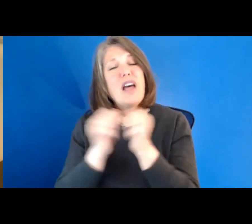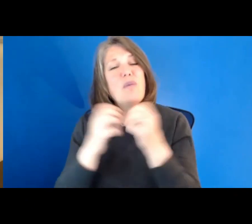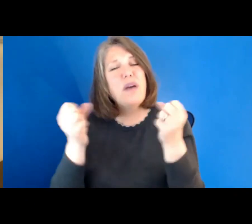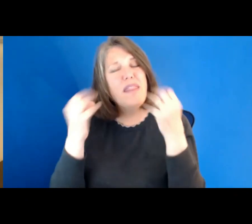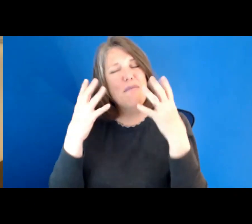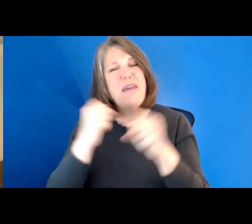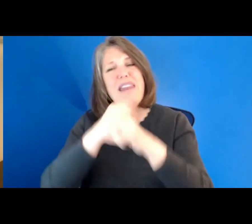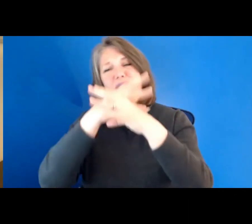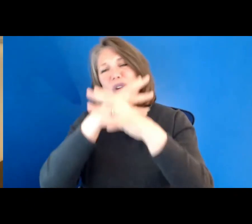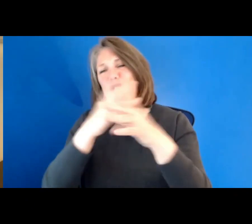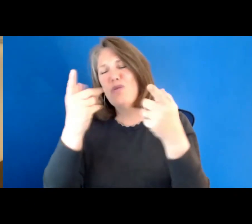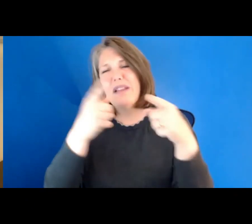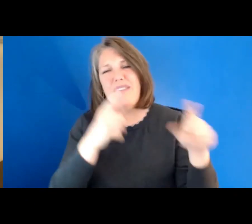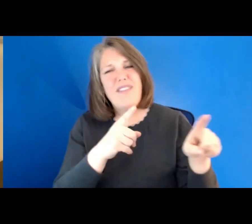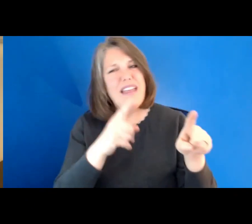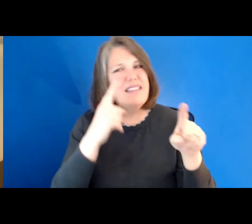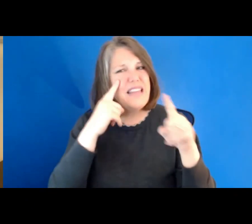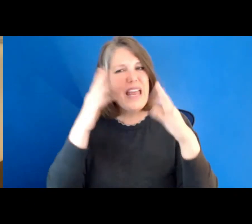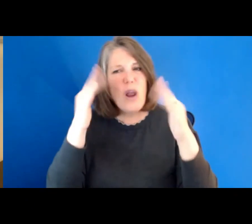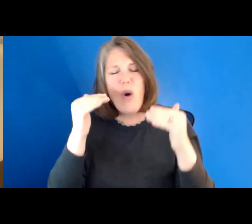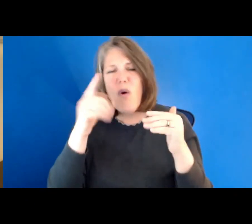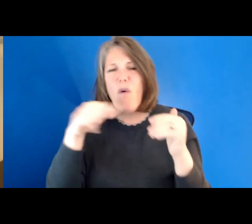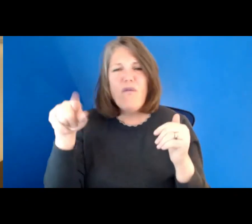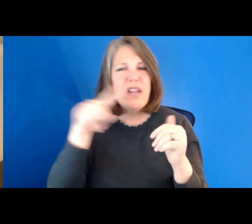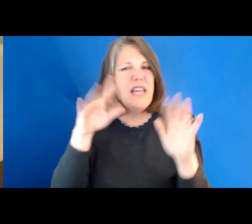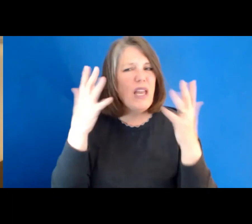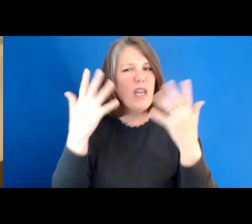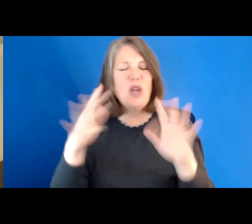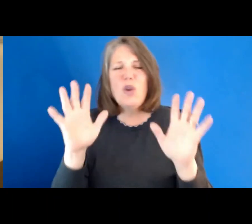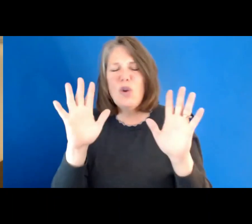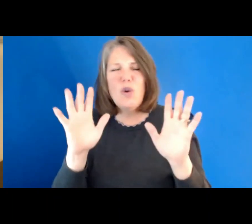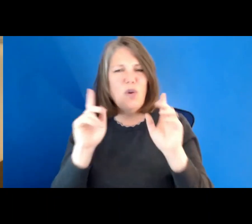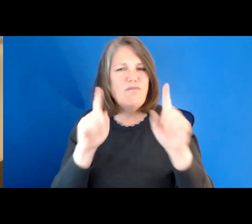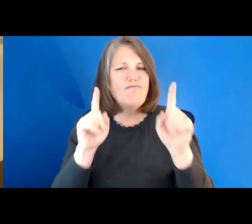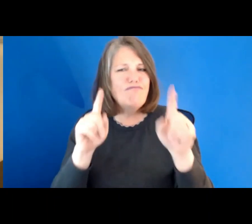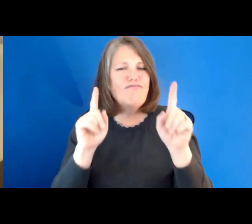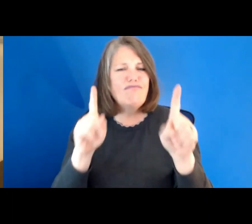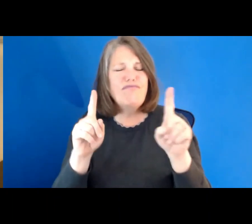hands and hopefully you've been to any number of them since last March.